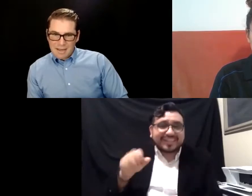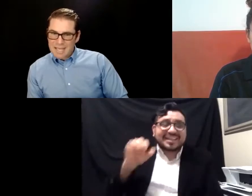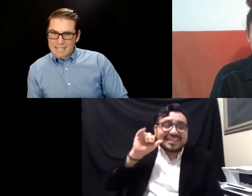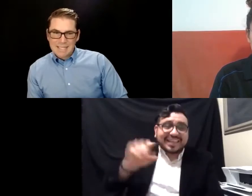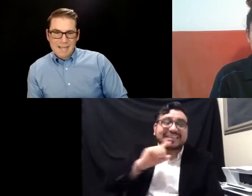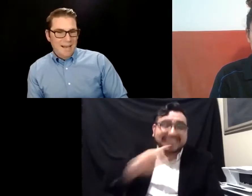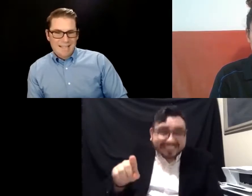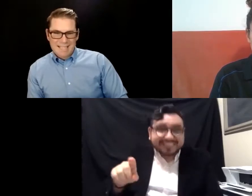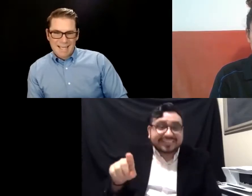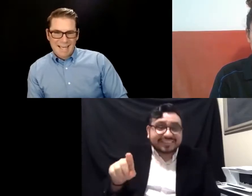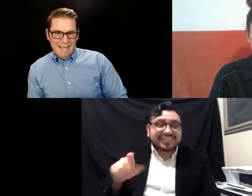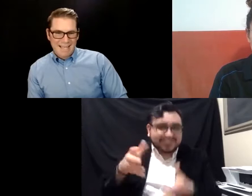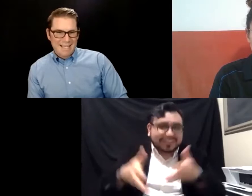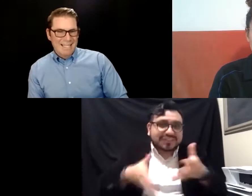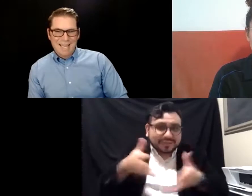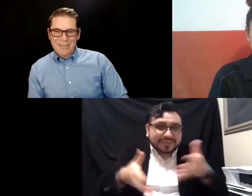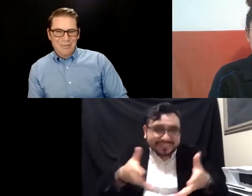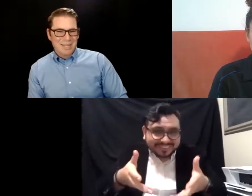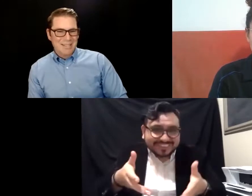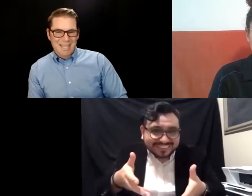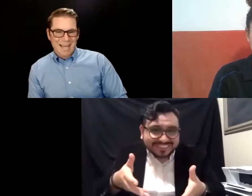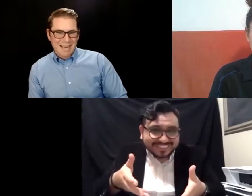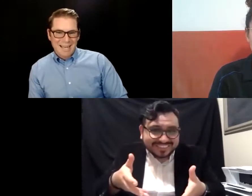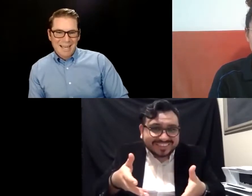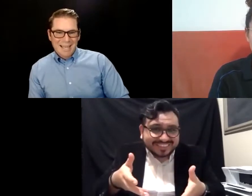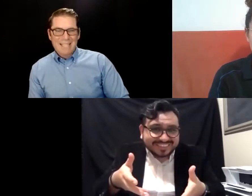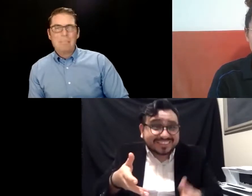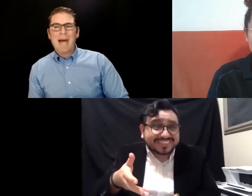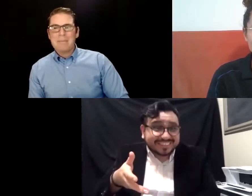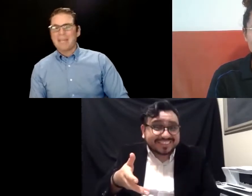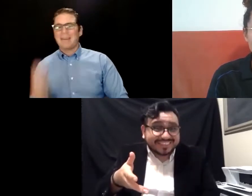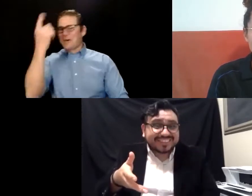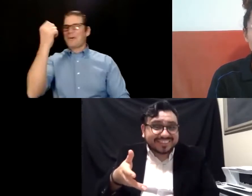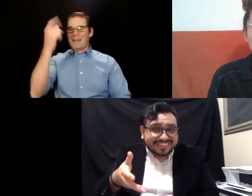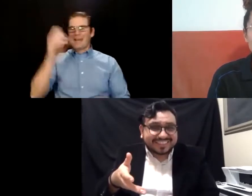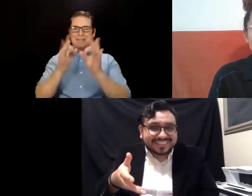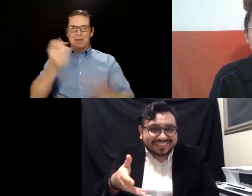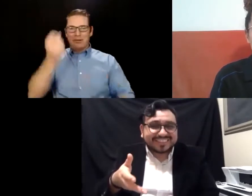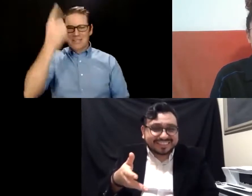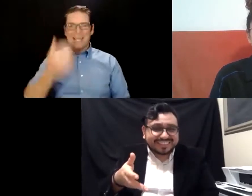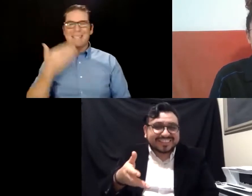And that's not the sign. That's not the real sign. That's a mining. [Interpreter] OK, interpreter understands.